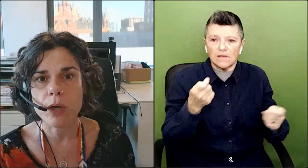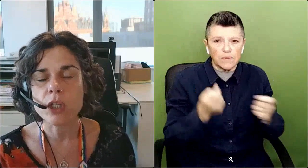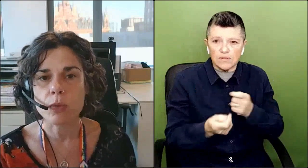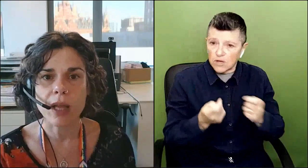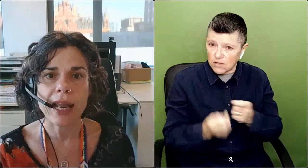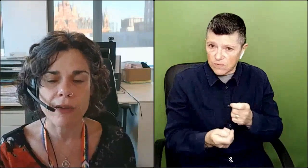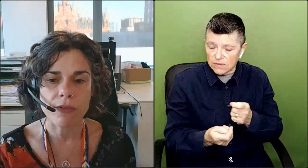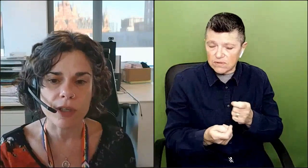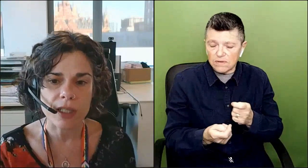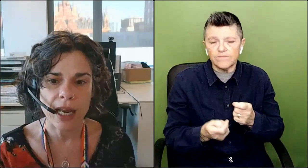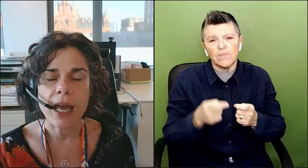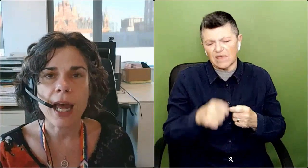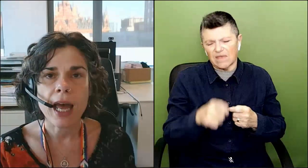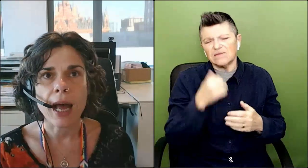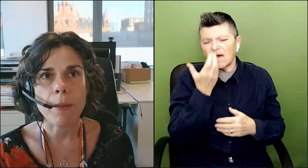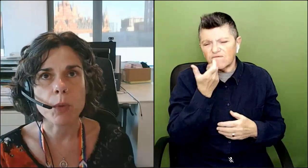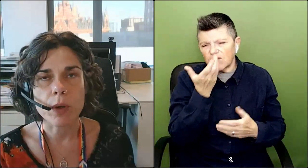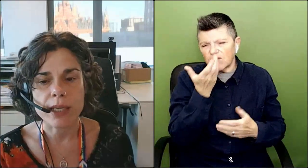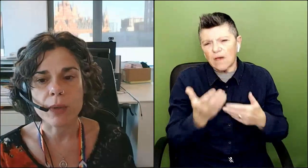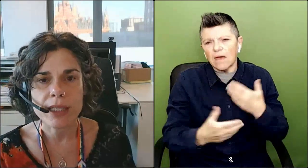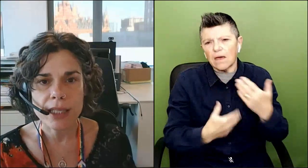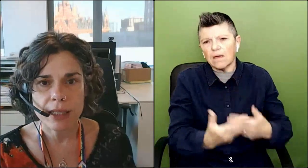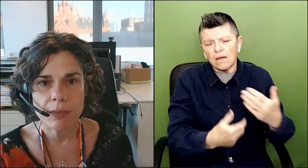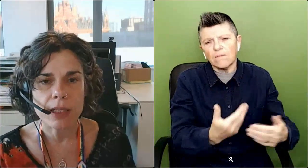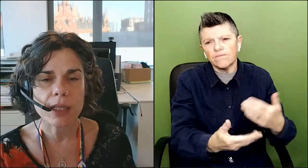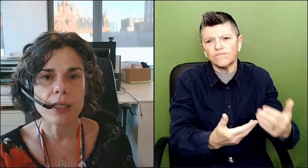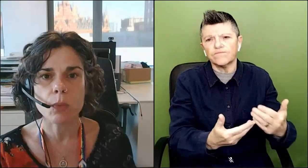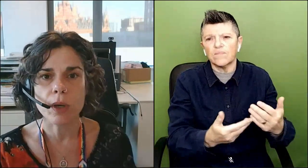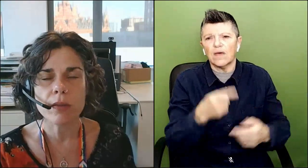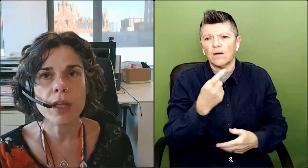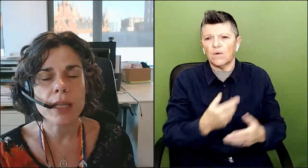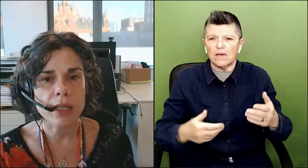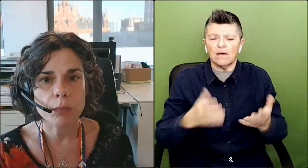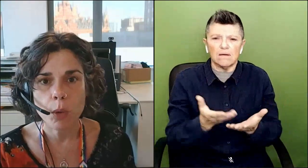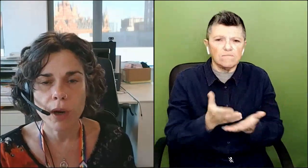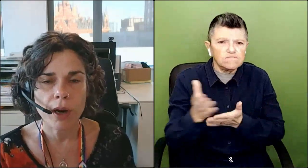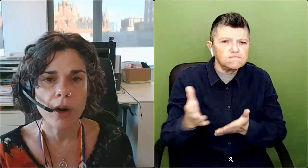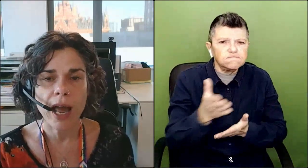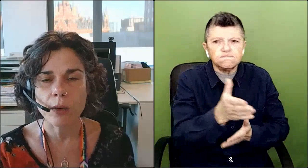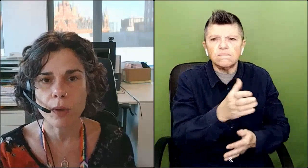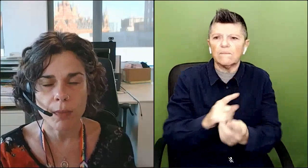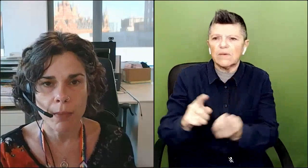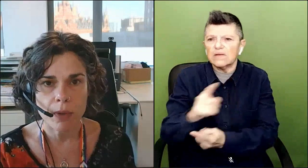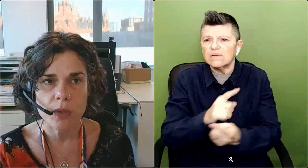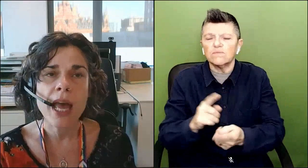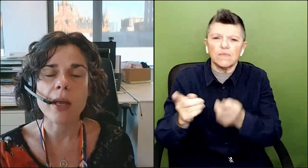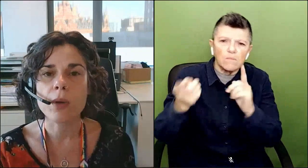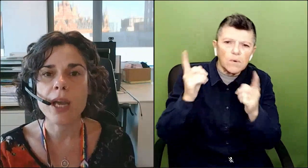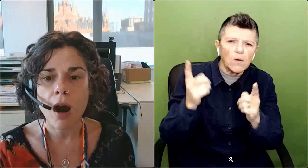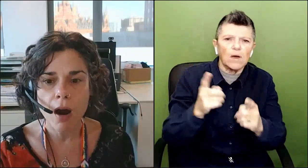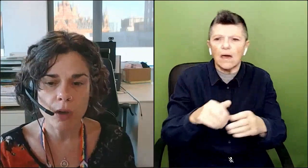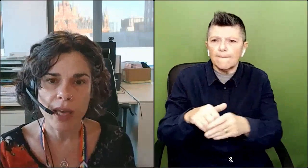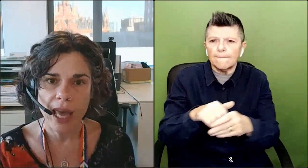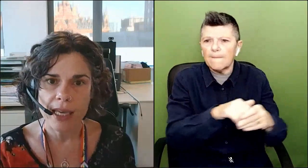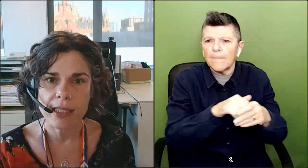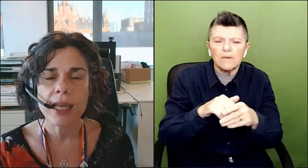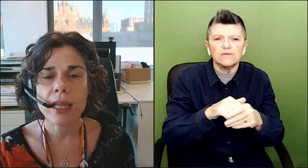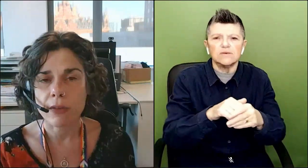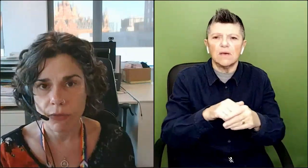We do that every day. We sit in meetings with the employer and with members, and we argue the case that, first